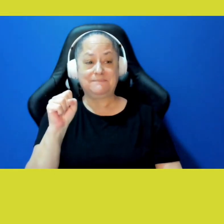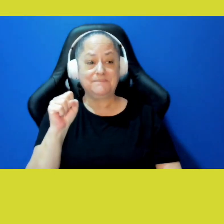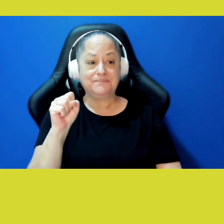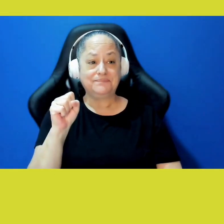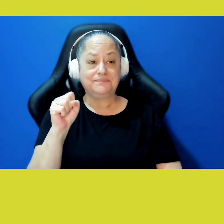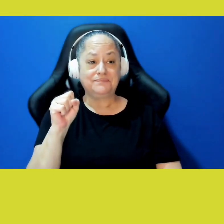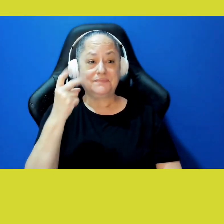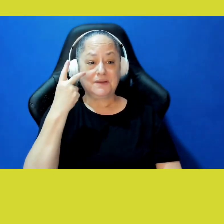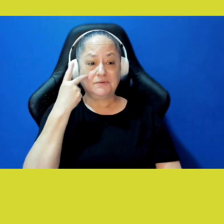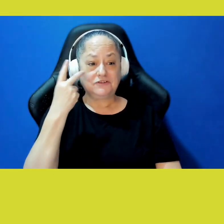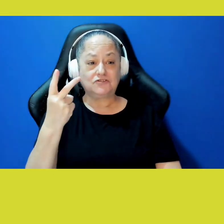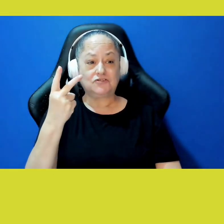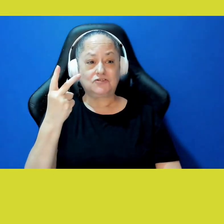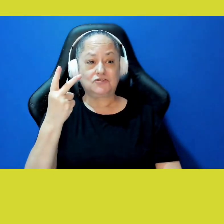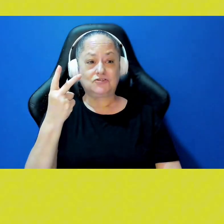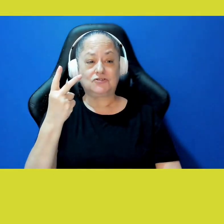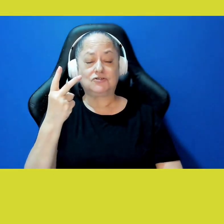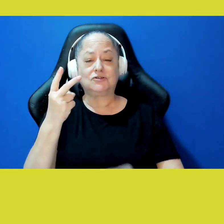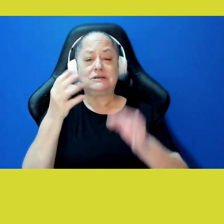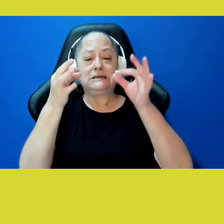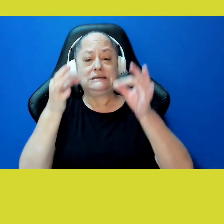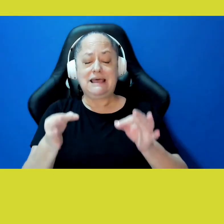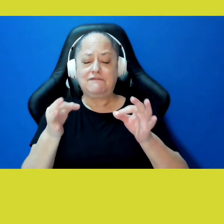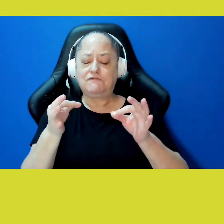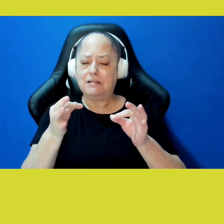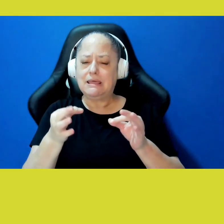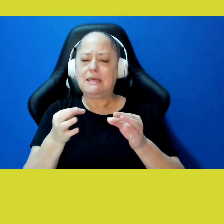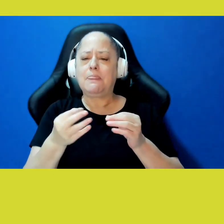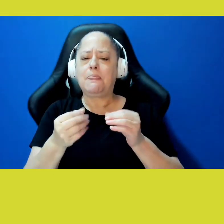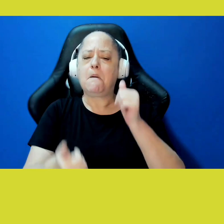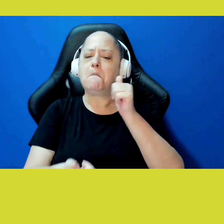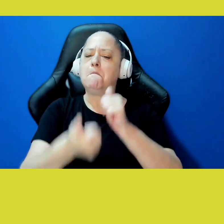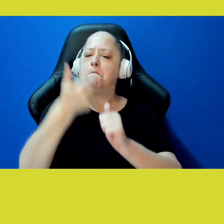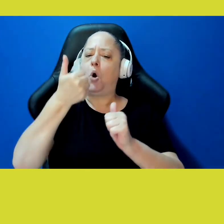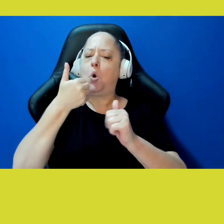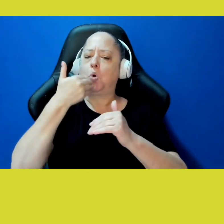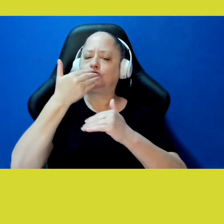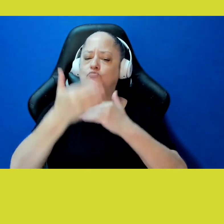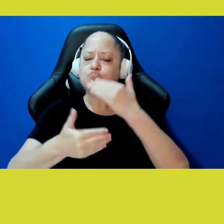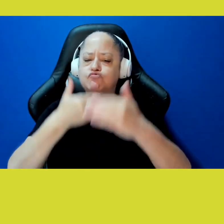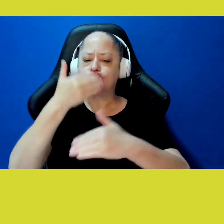absolutely the most progress across the board and I think